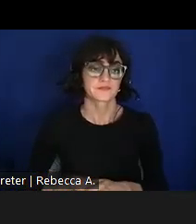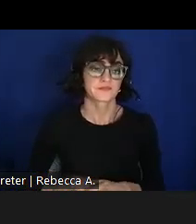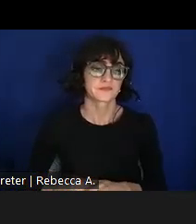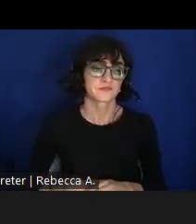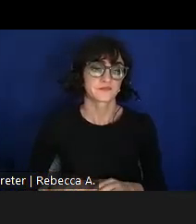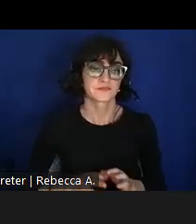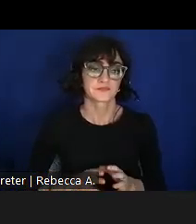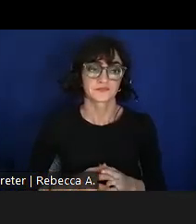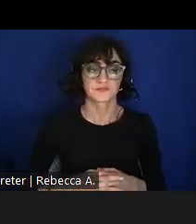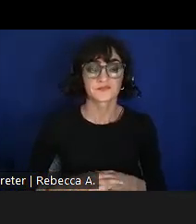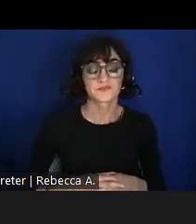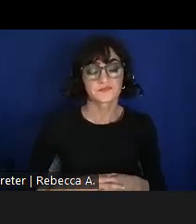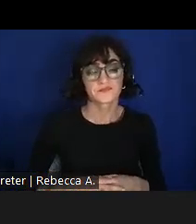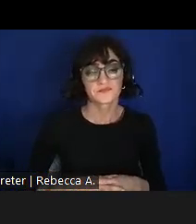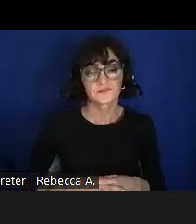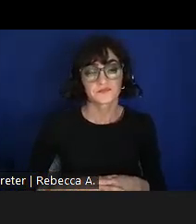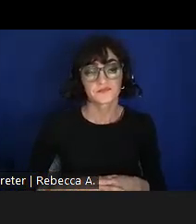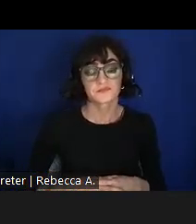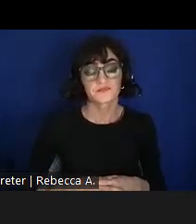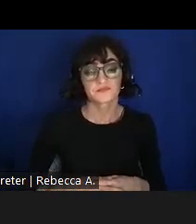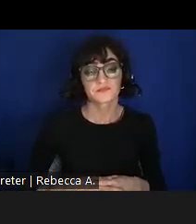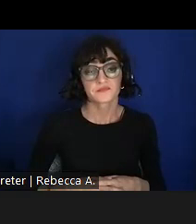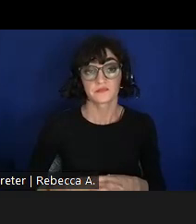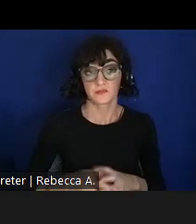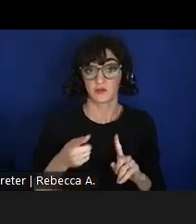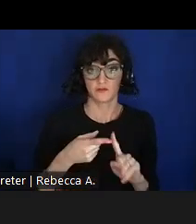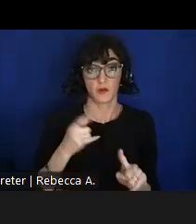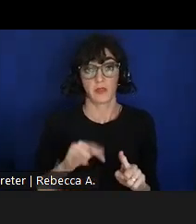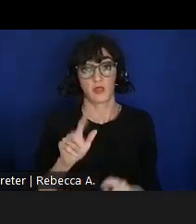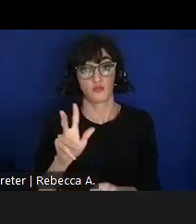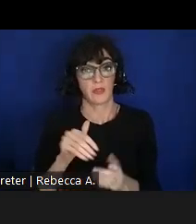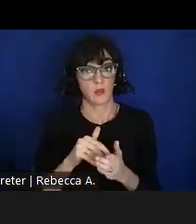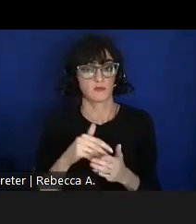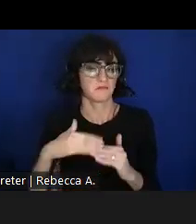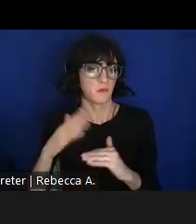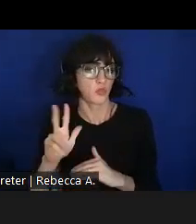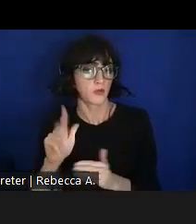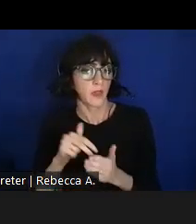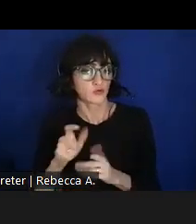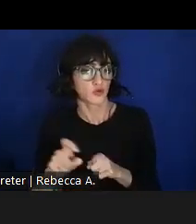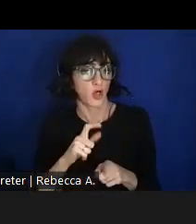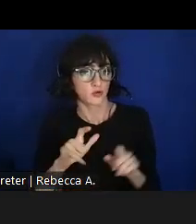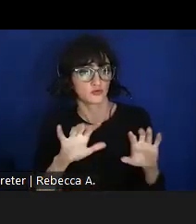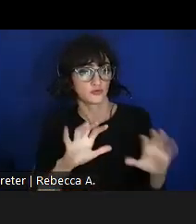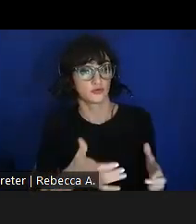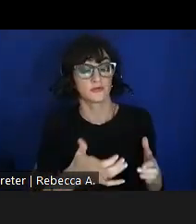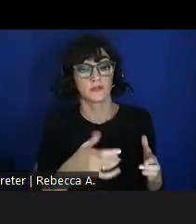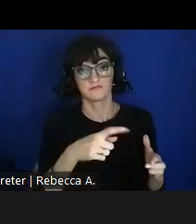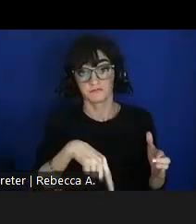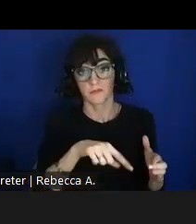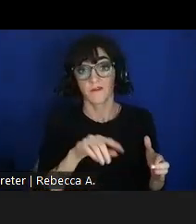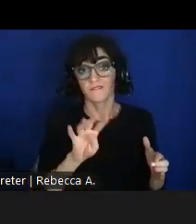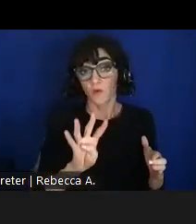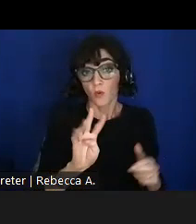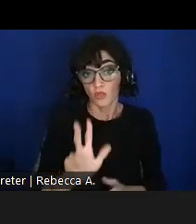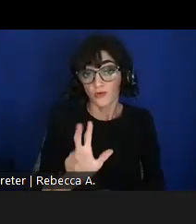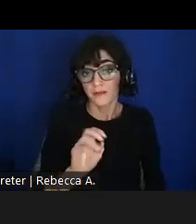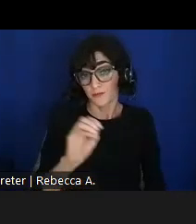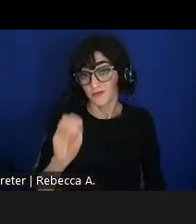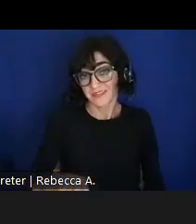of the more than 3,000 callers 43 percent had experienced some form of substance use